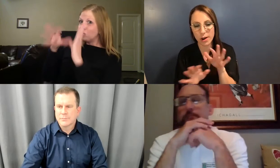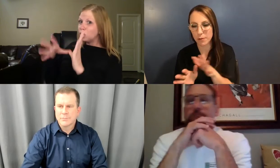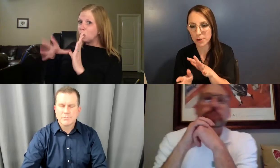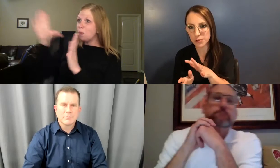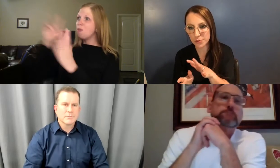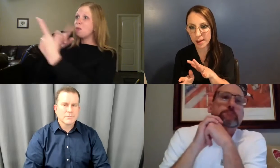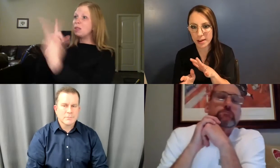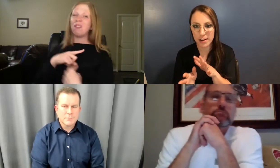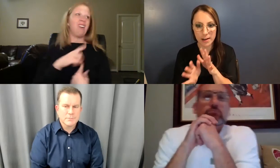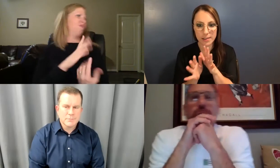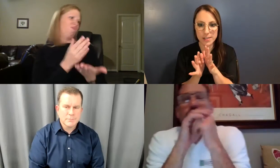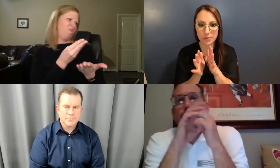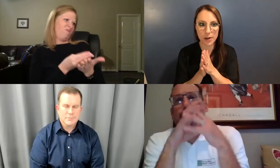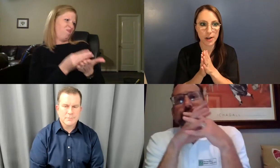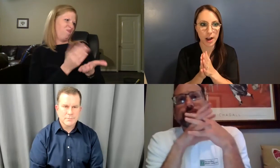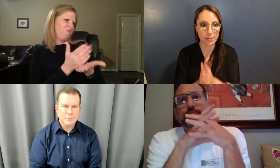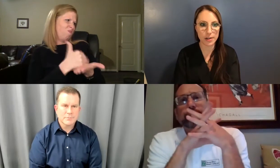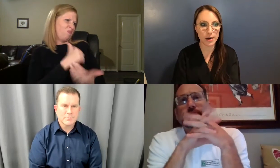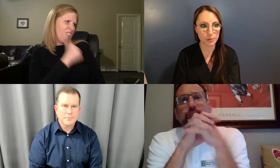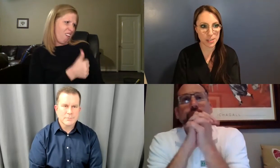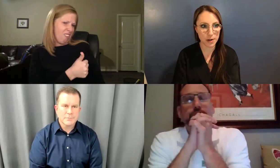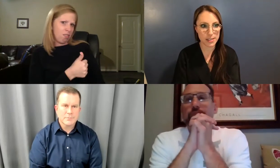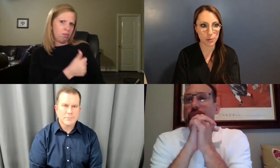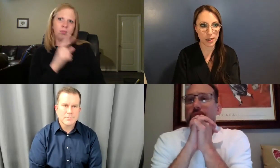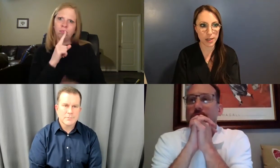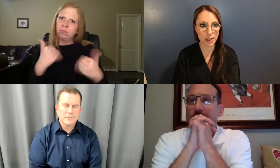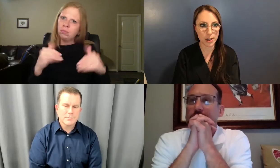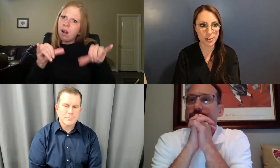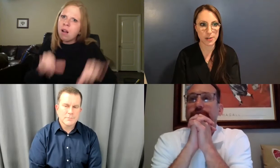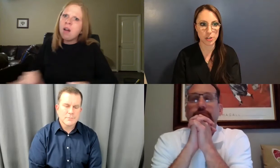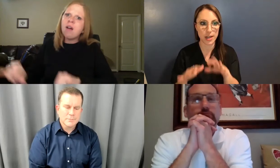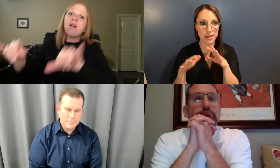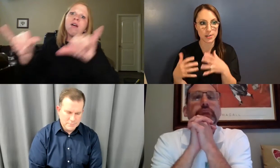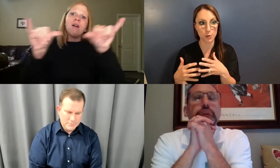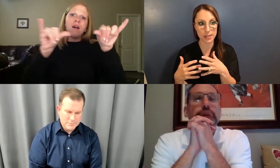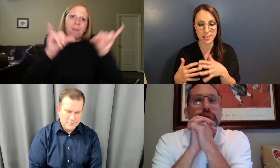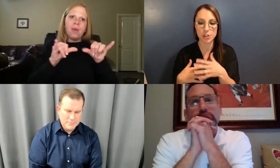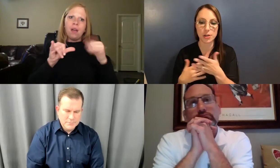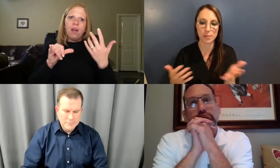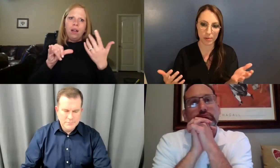we don't have the budget for that. That's a very common response that we hear, especially as an organization,